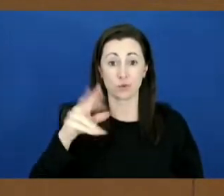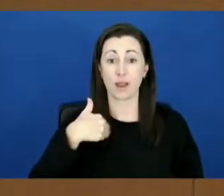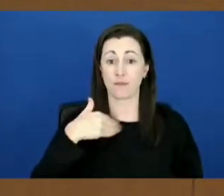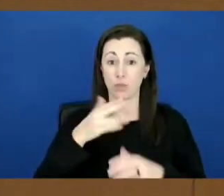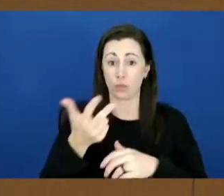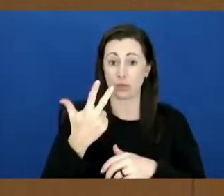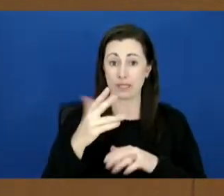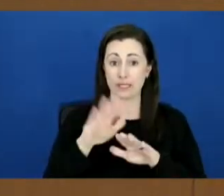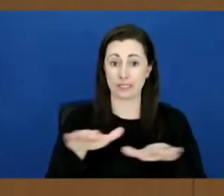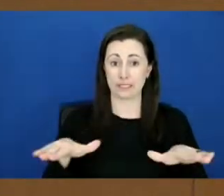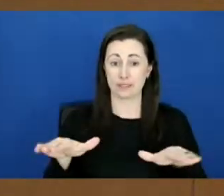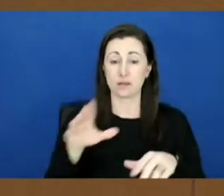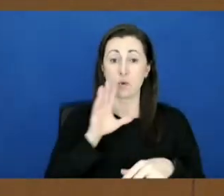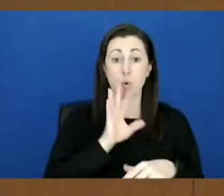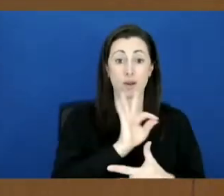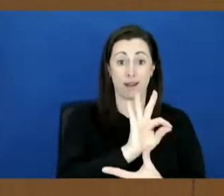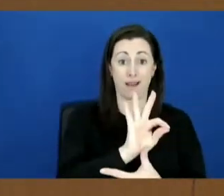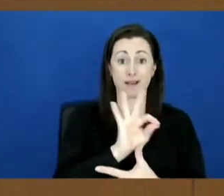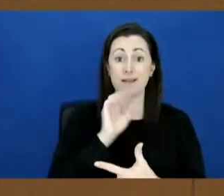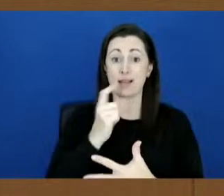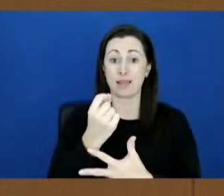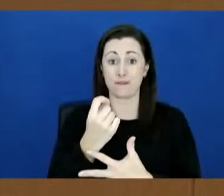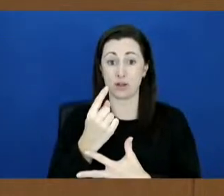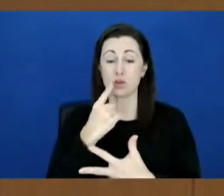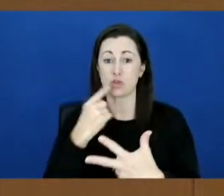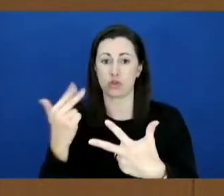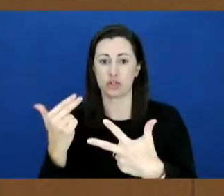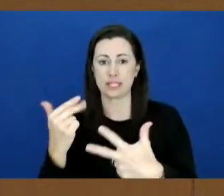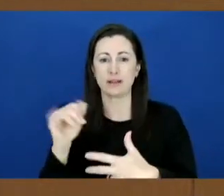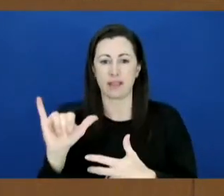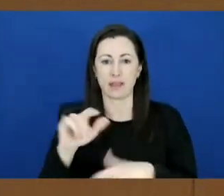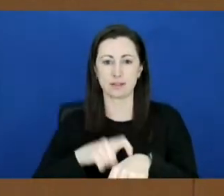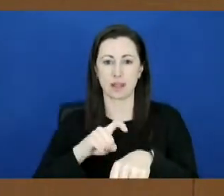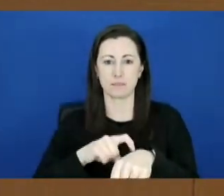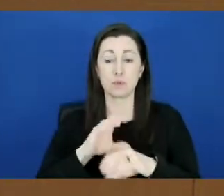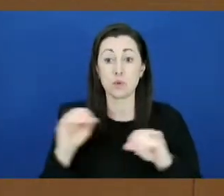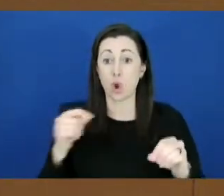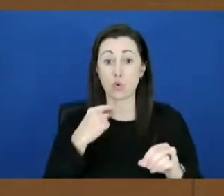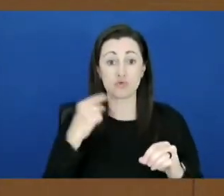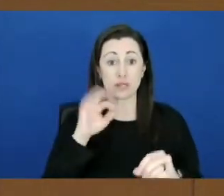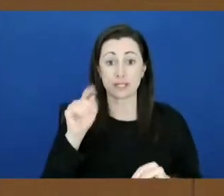LUNG CANCER AT 42-YEARS-OLD. I HAVE THREE CHILDREN.